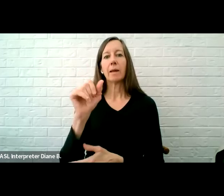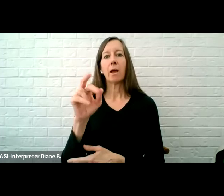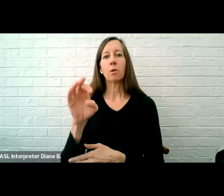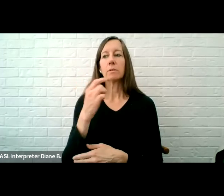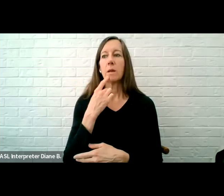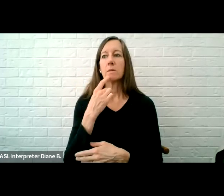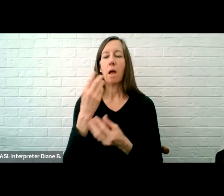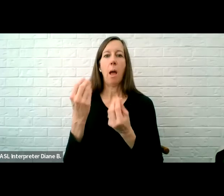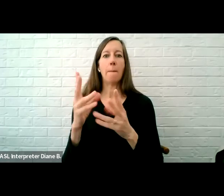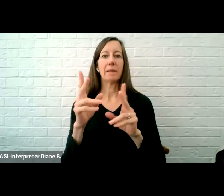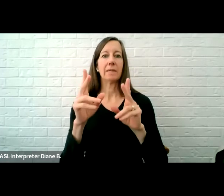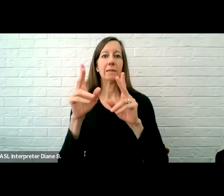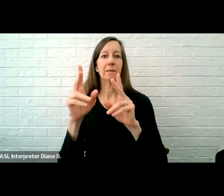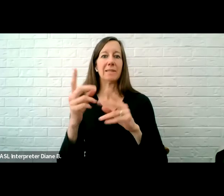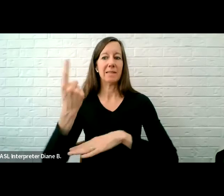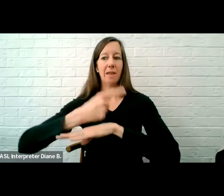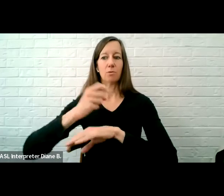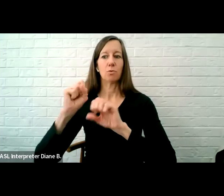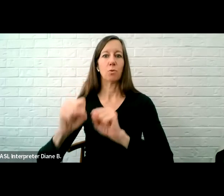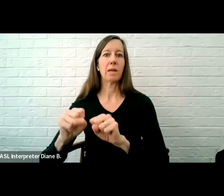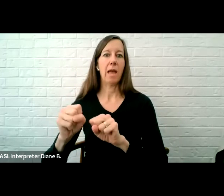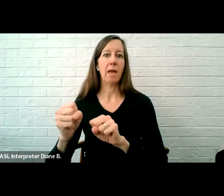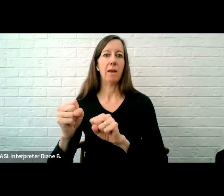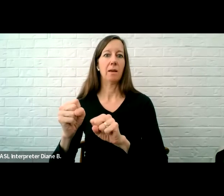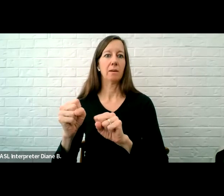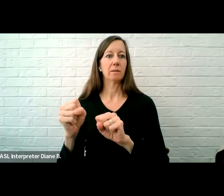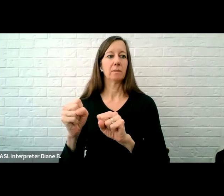Medicaid Funded facility before your spot would be given to someone else.